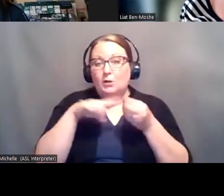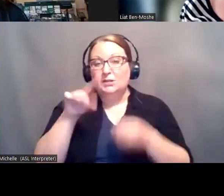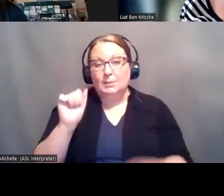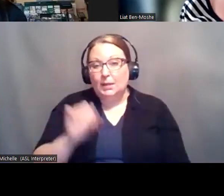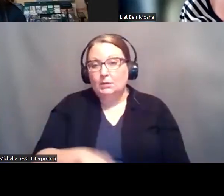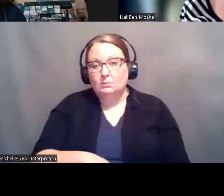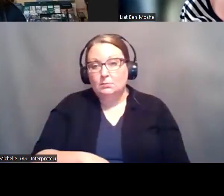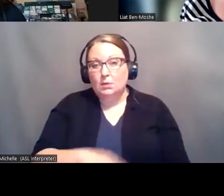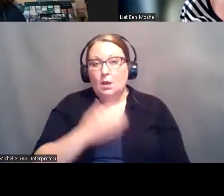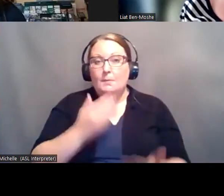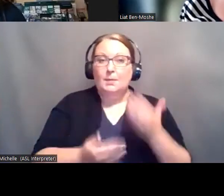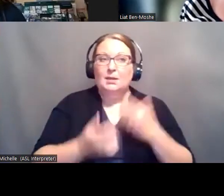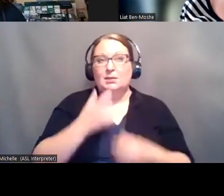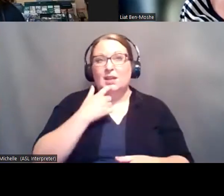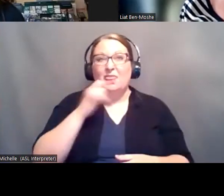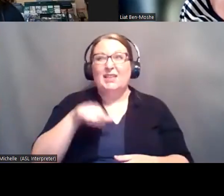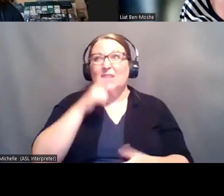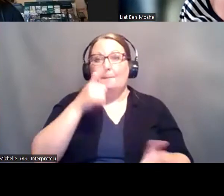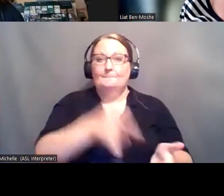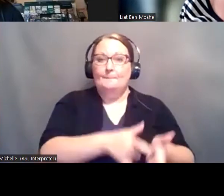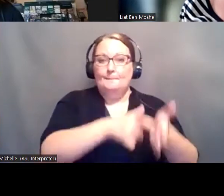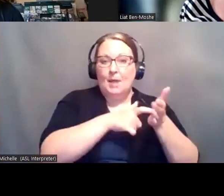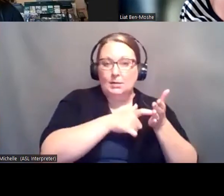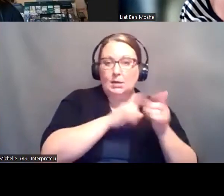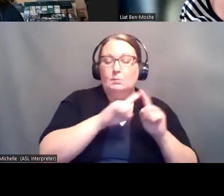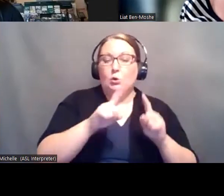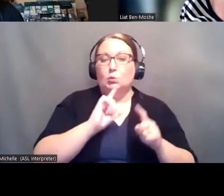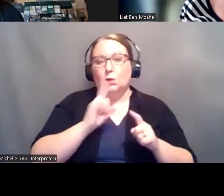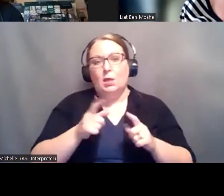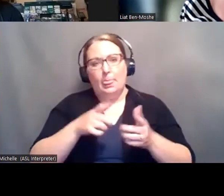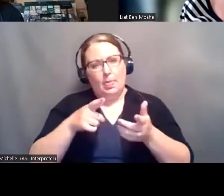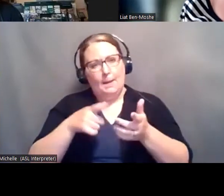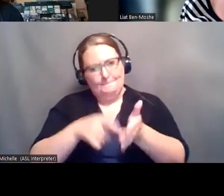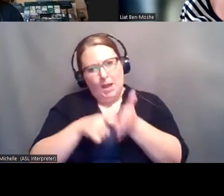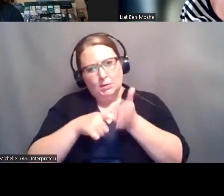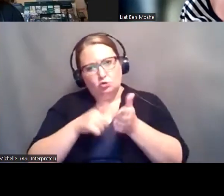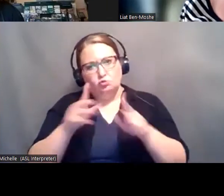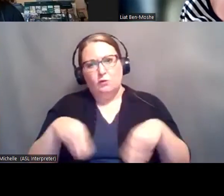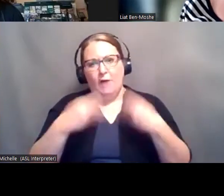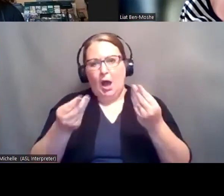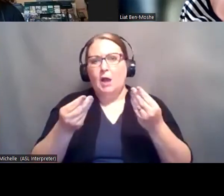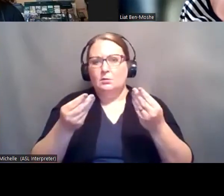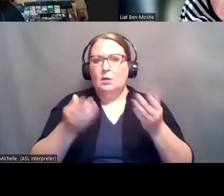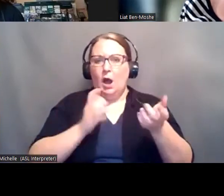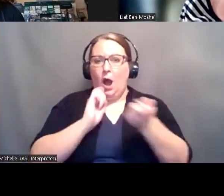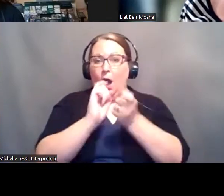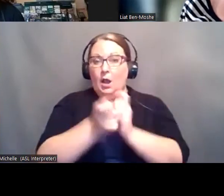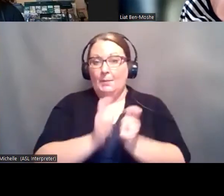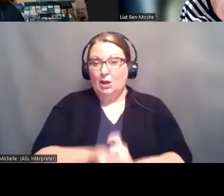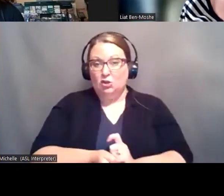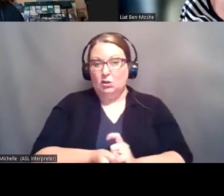maybe it's not, its mandate. But surely, the mandate is at least to provide accommodation, and it did not.